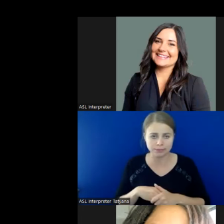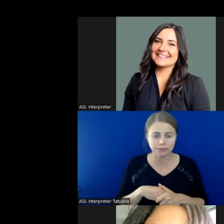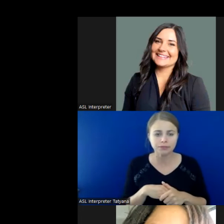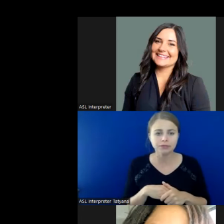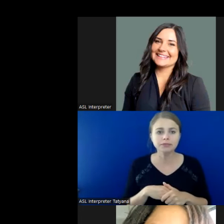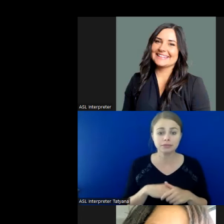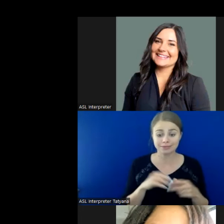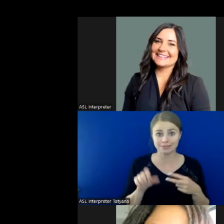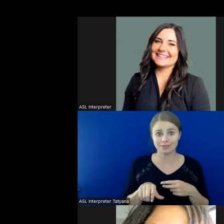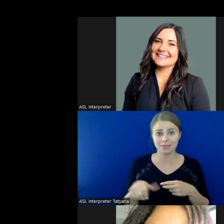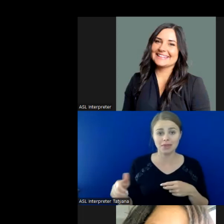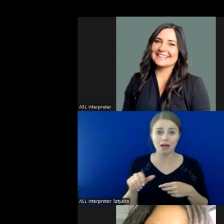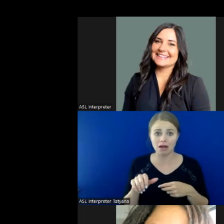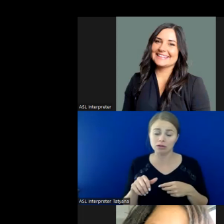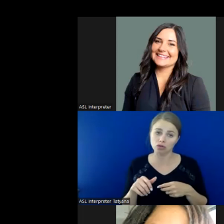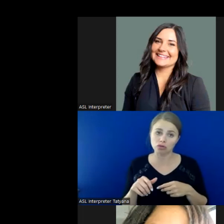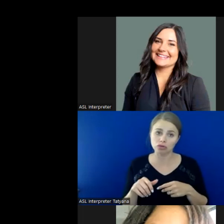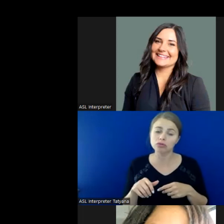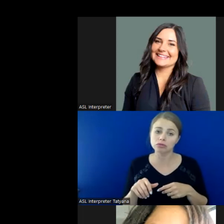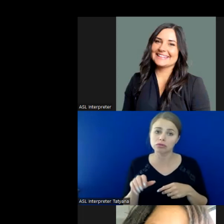The other side of it, and this is where things went wrong